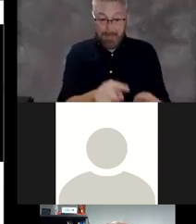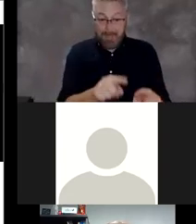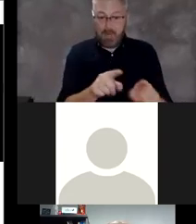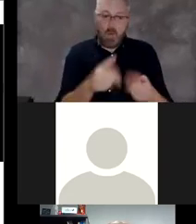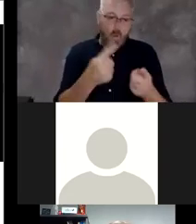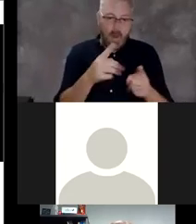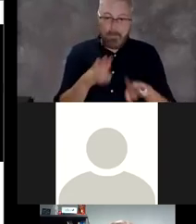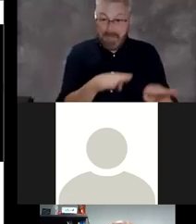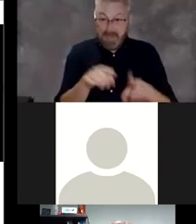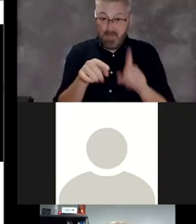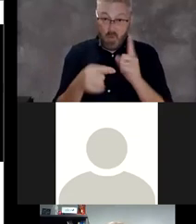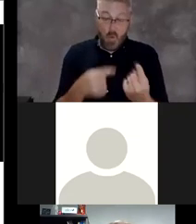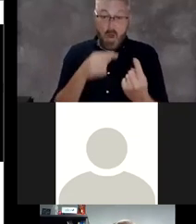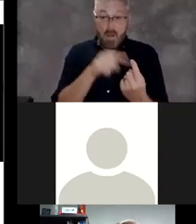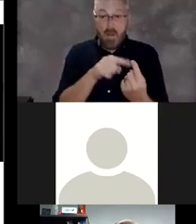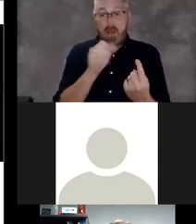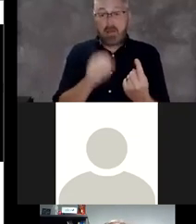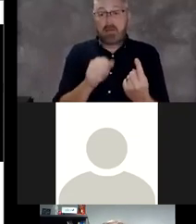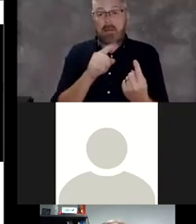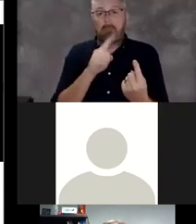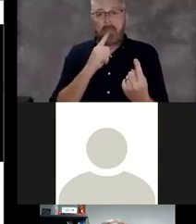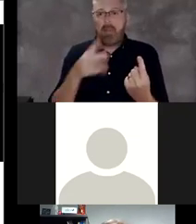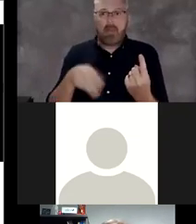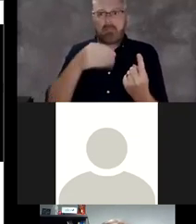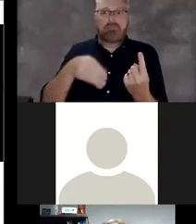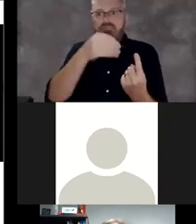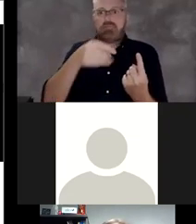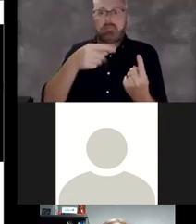IT MAY ESSENTIALLY TICK MORE THAN ONE BOX WHEN IT COMES TO